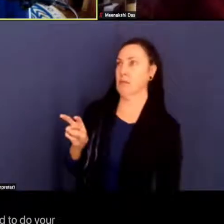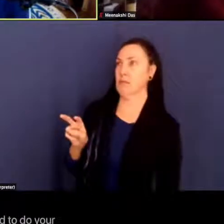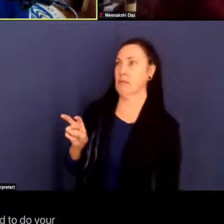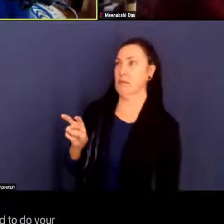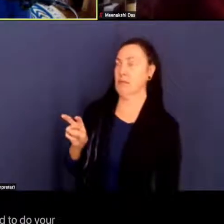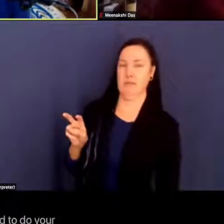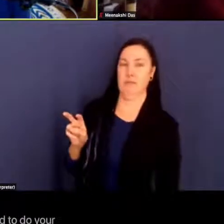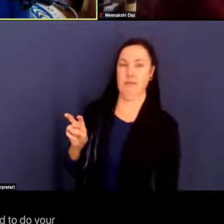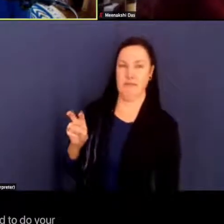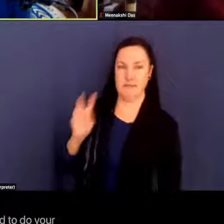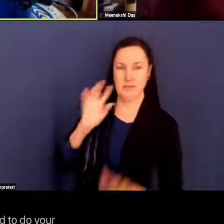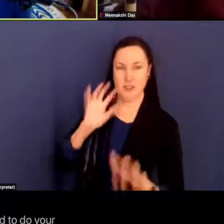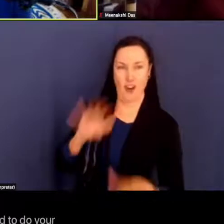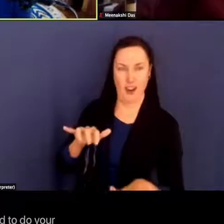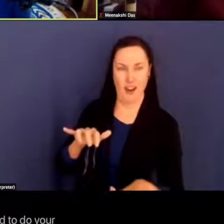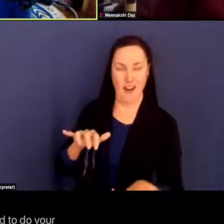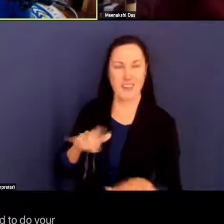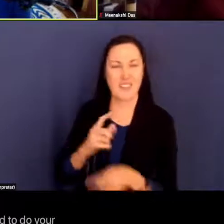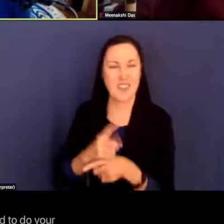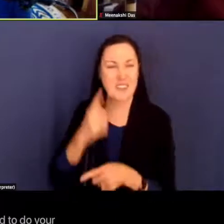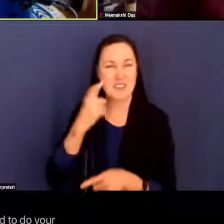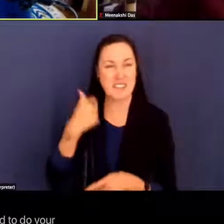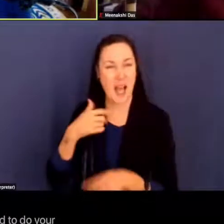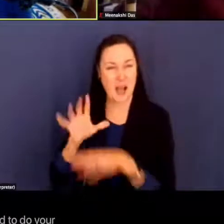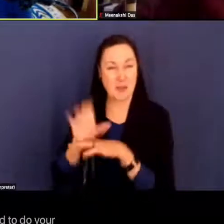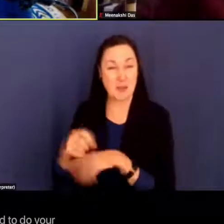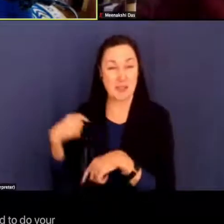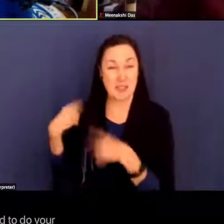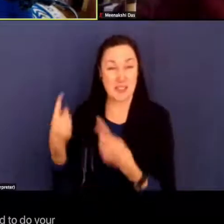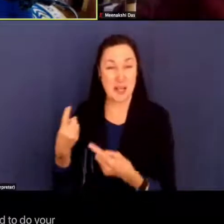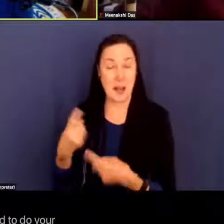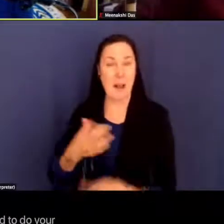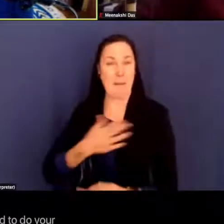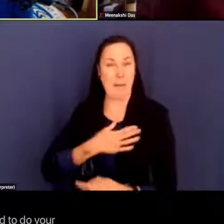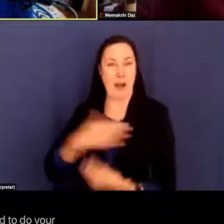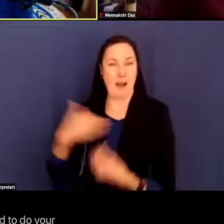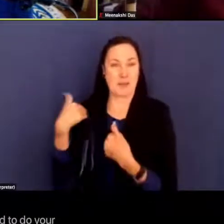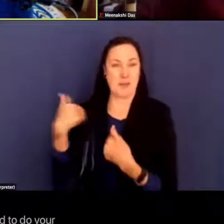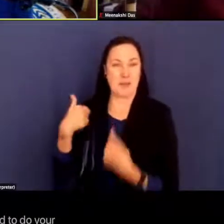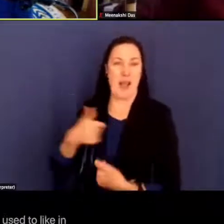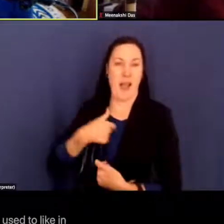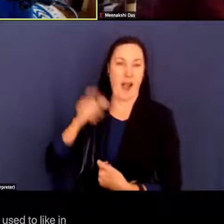the burden to be to disclose and to seek out accommodations. So I tested the water,